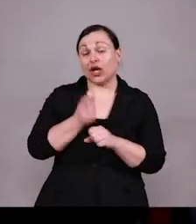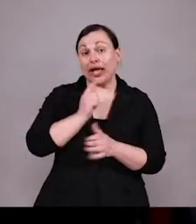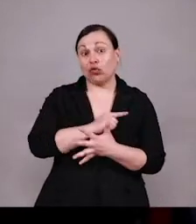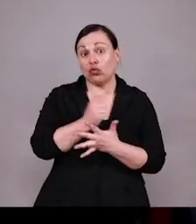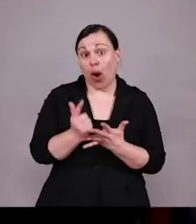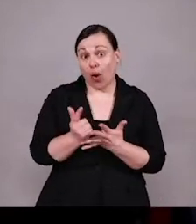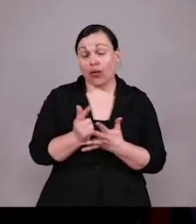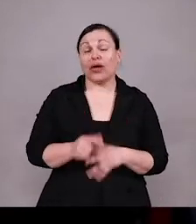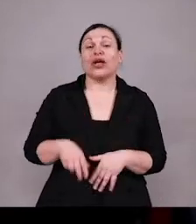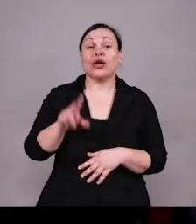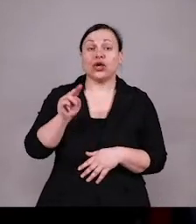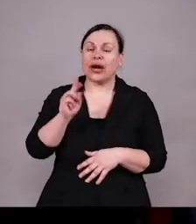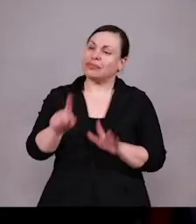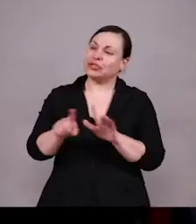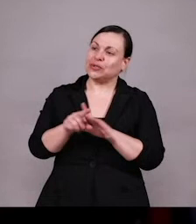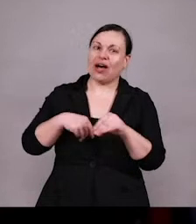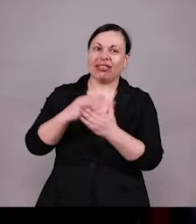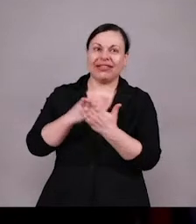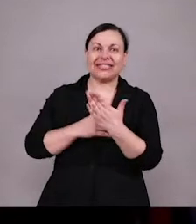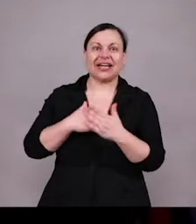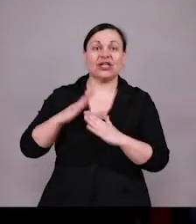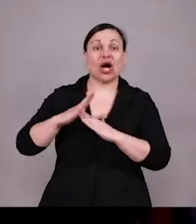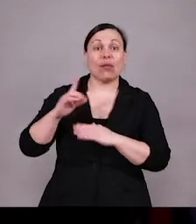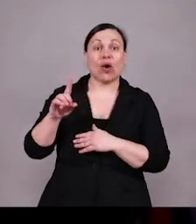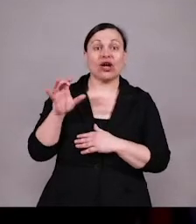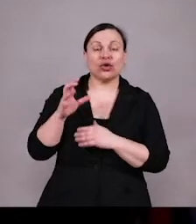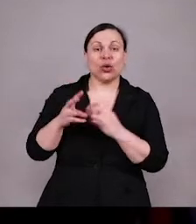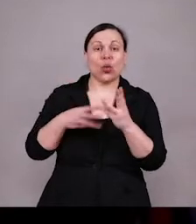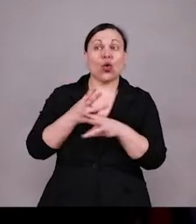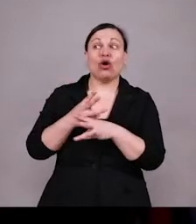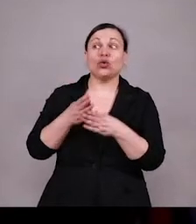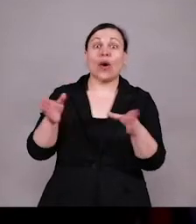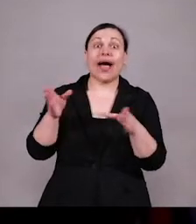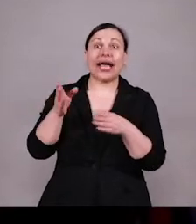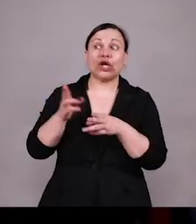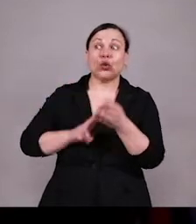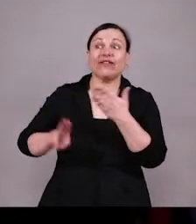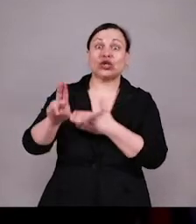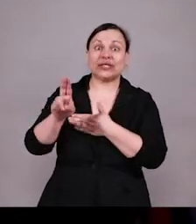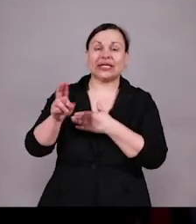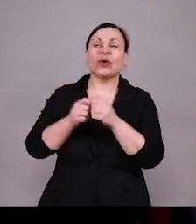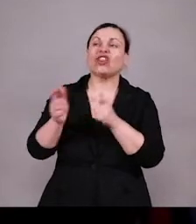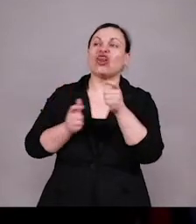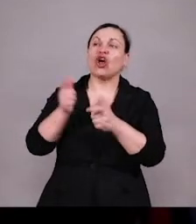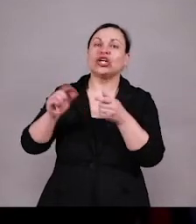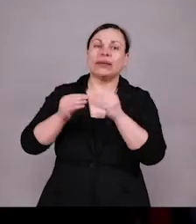UNM appears on the list of top 100 Worldwide Universities with the largest number of issued U.S.